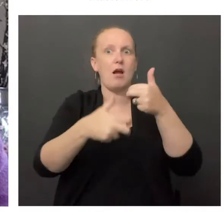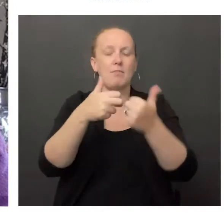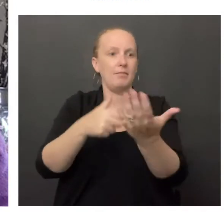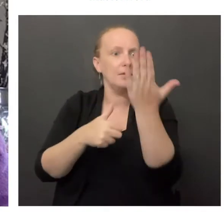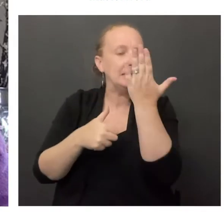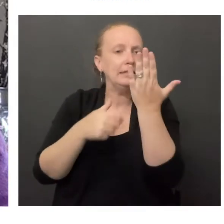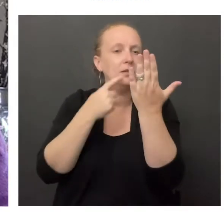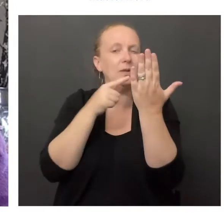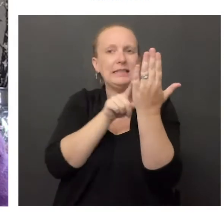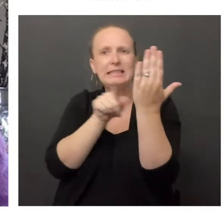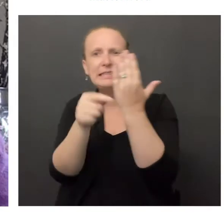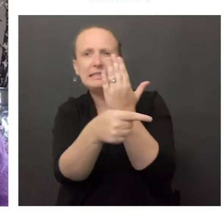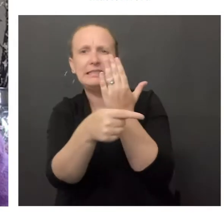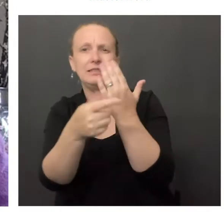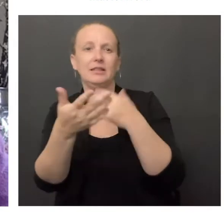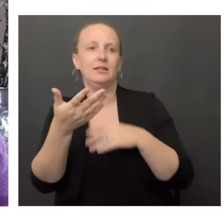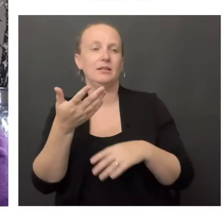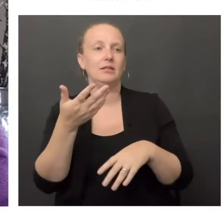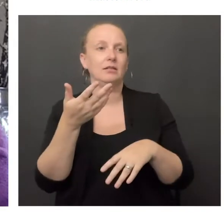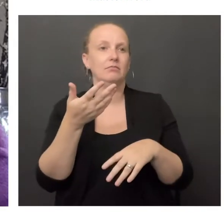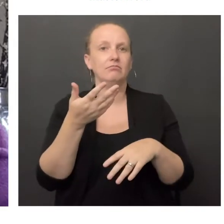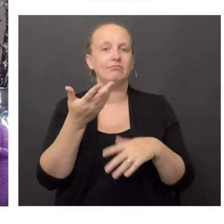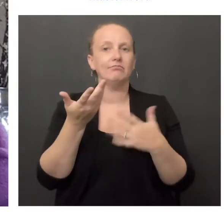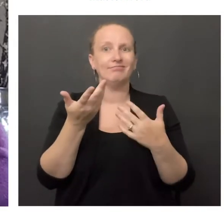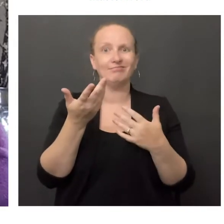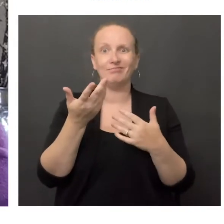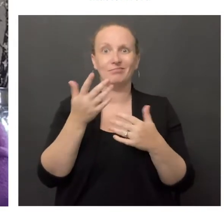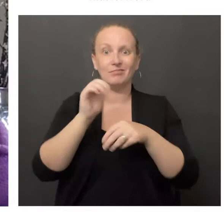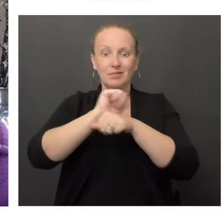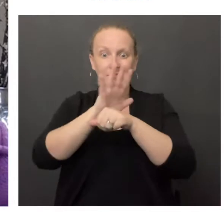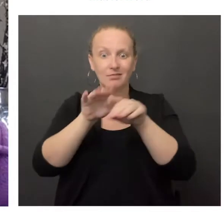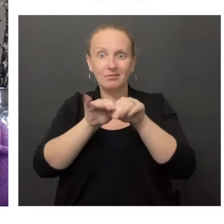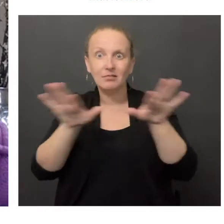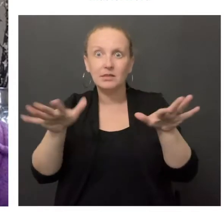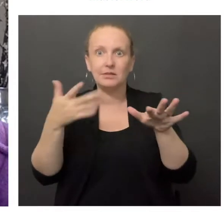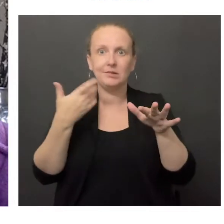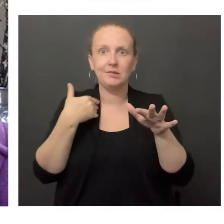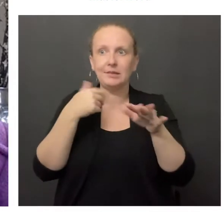up with dealing with this unpredictable nature of the virus, and if you do are some